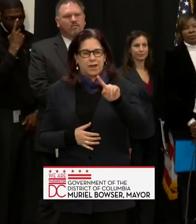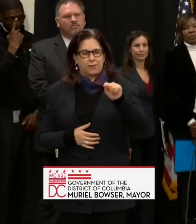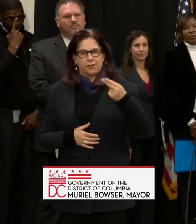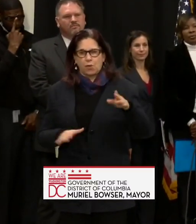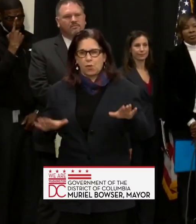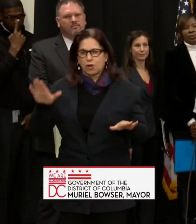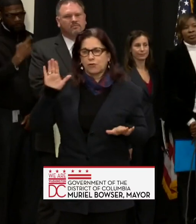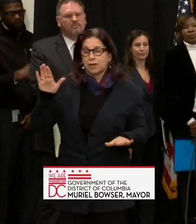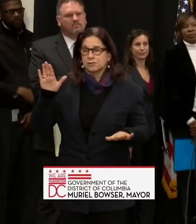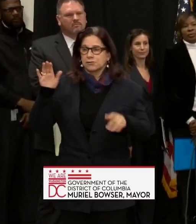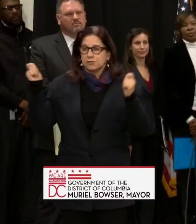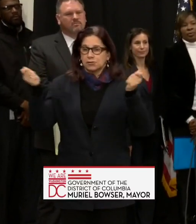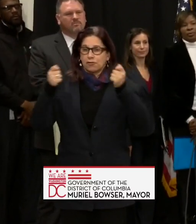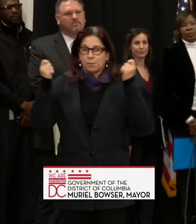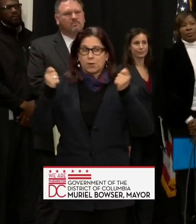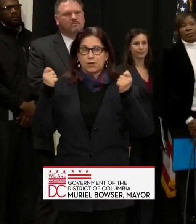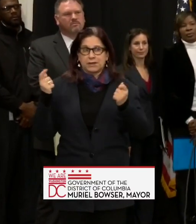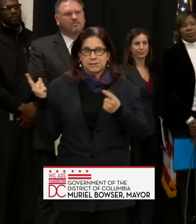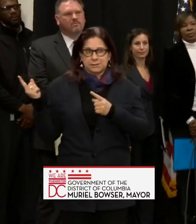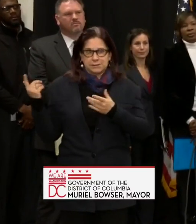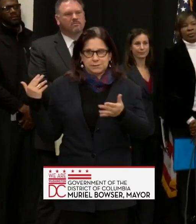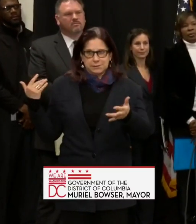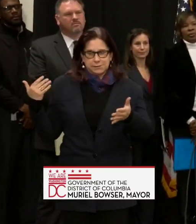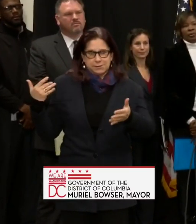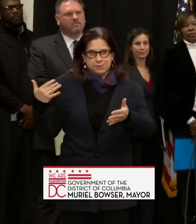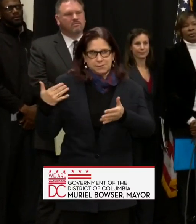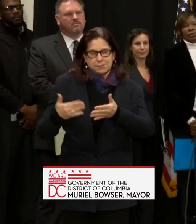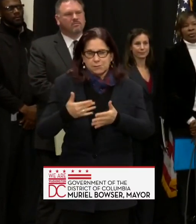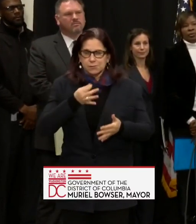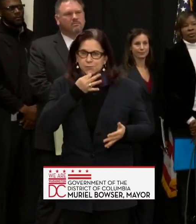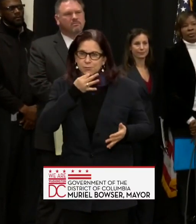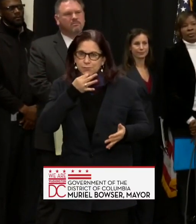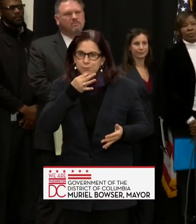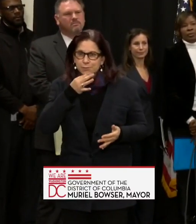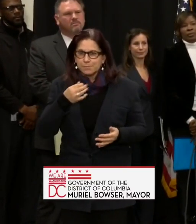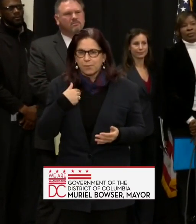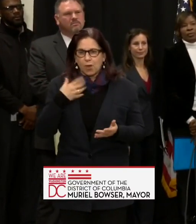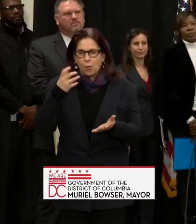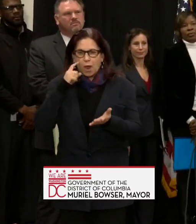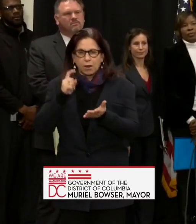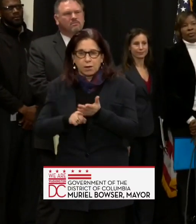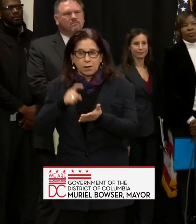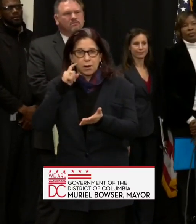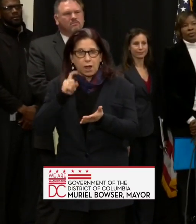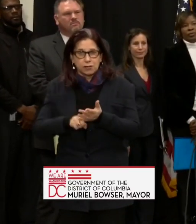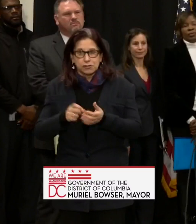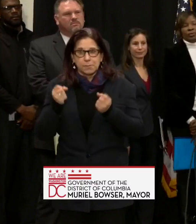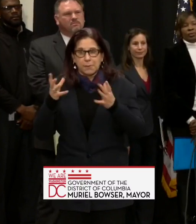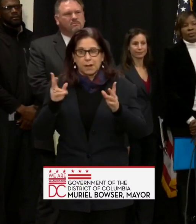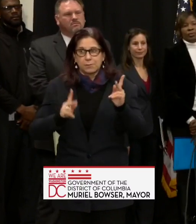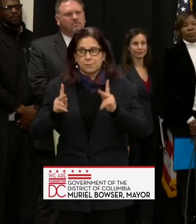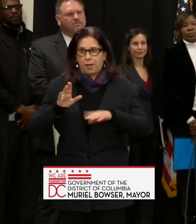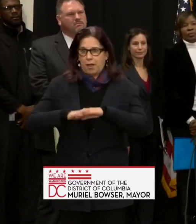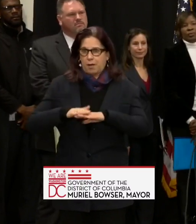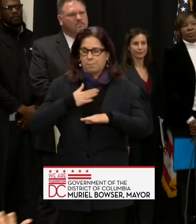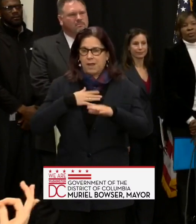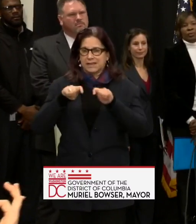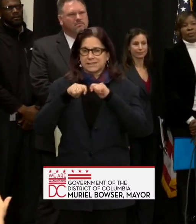I WANT TO ACKNOWLEDGE MANY OF THE PEOPLE ON MY TEAM AND THE FEDERAL TEAM WHO ARE WITH ME TODAY.